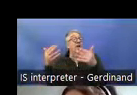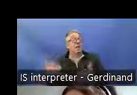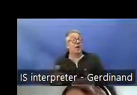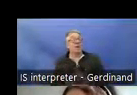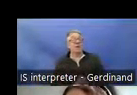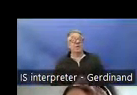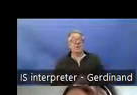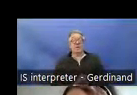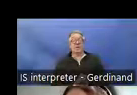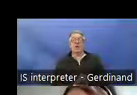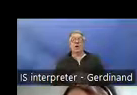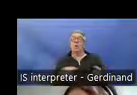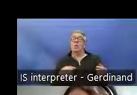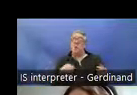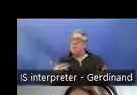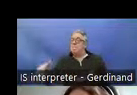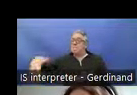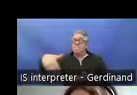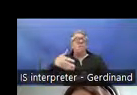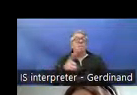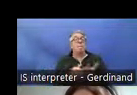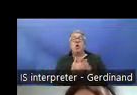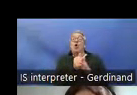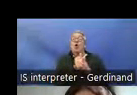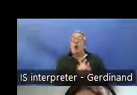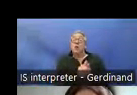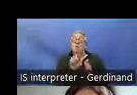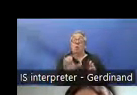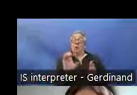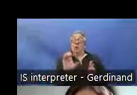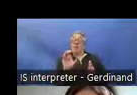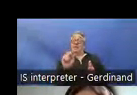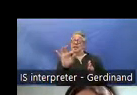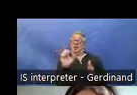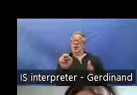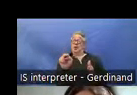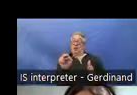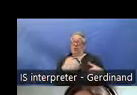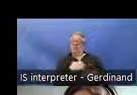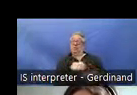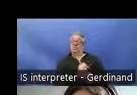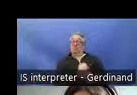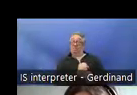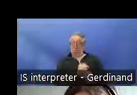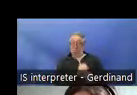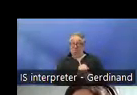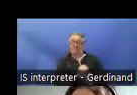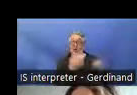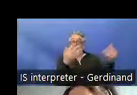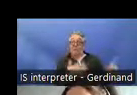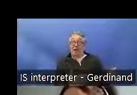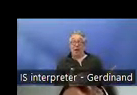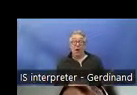data and finally, a quick introduction to the human rights based approach to data on